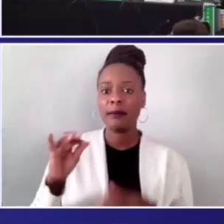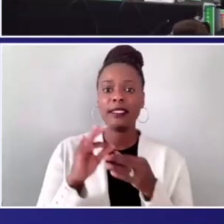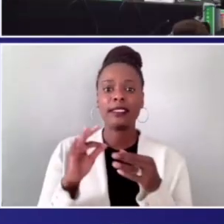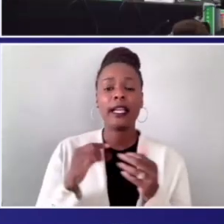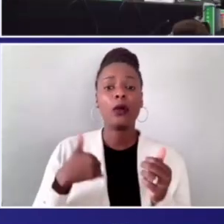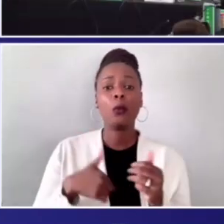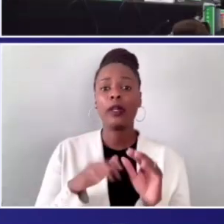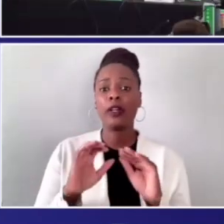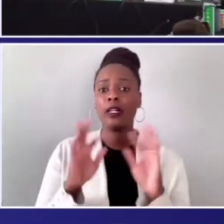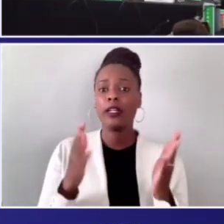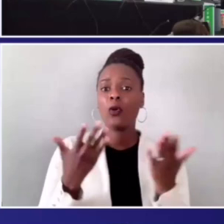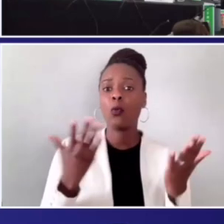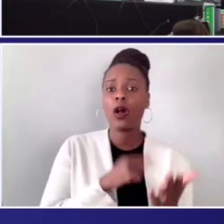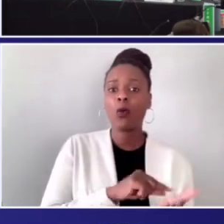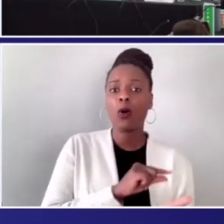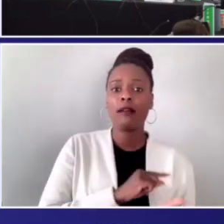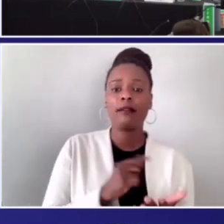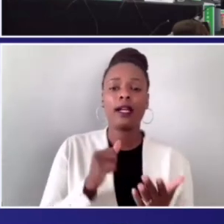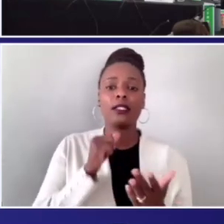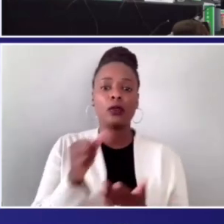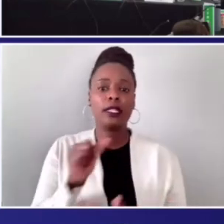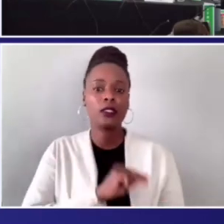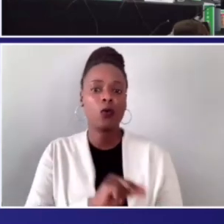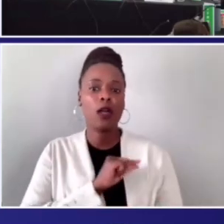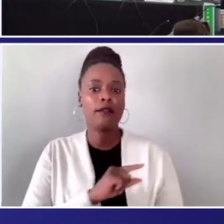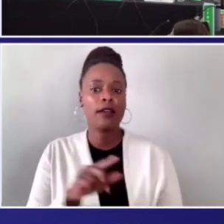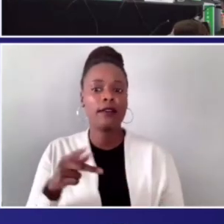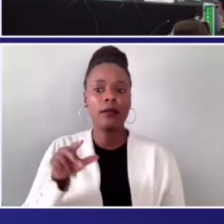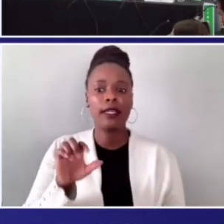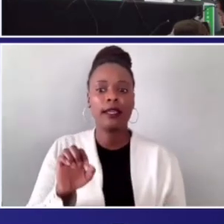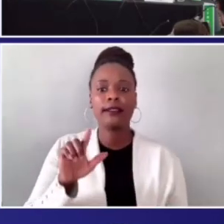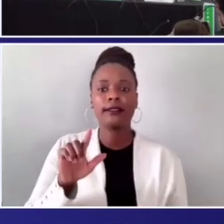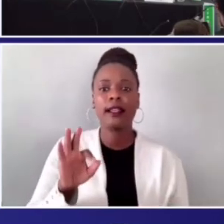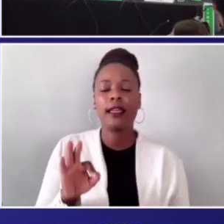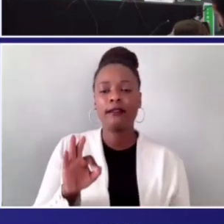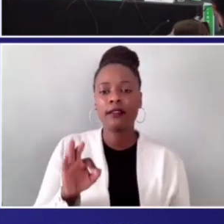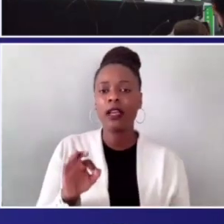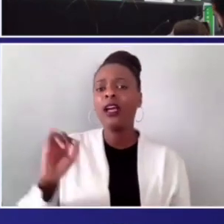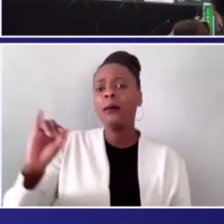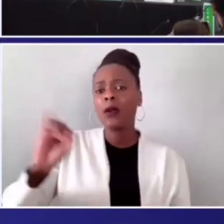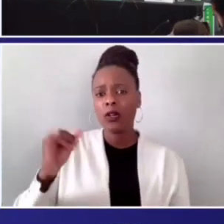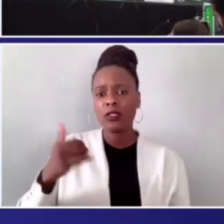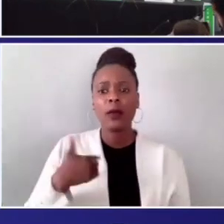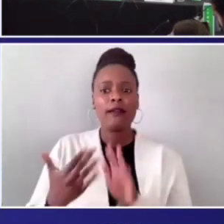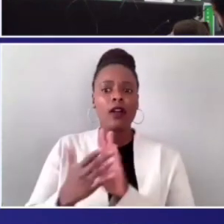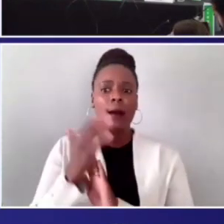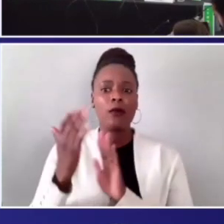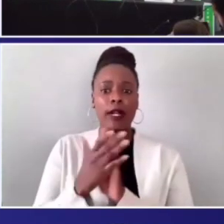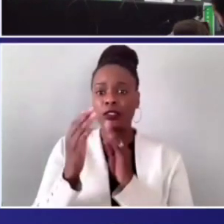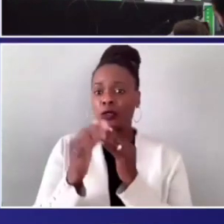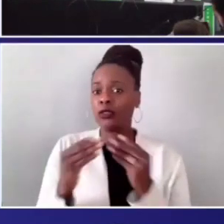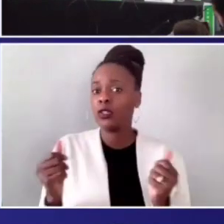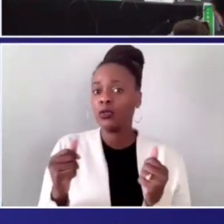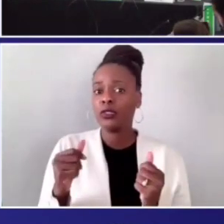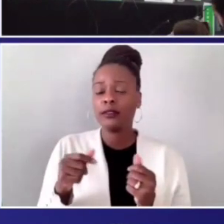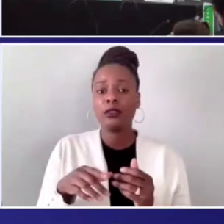doesn't qualify for PSLF and basically everything that's linked to it. But also, we have an operational solution built in to direct borrowers to the right plan.